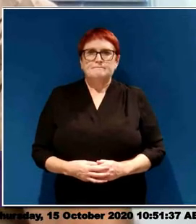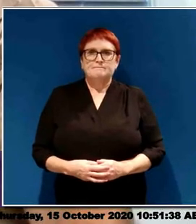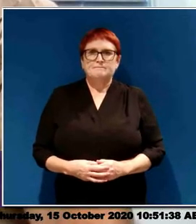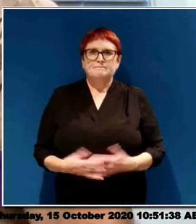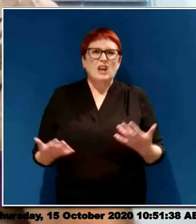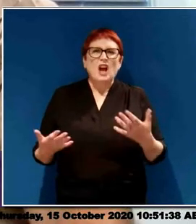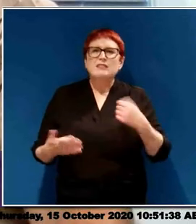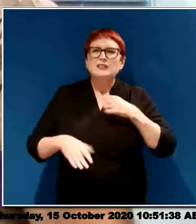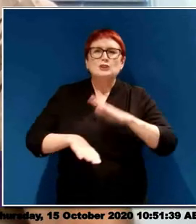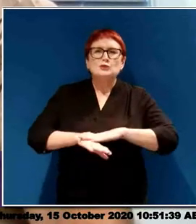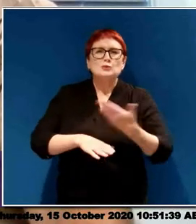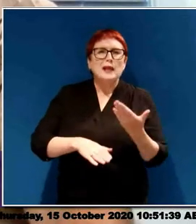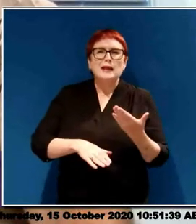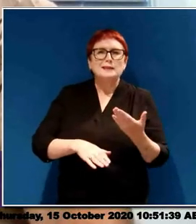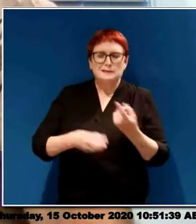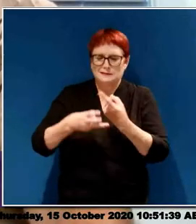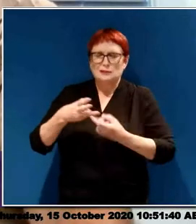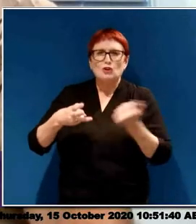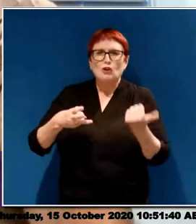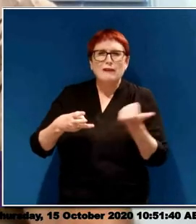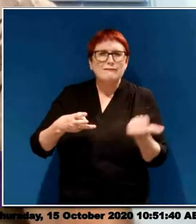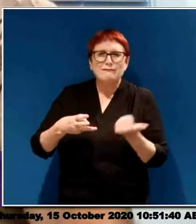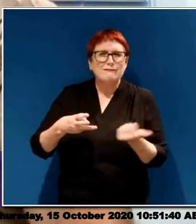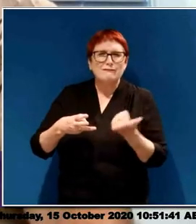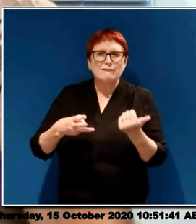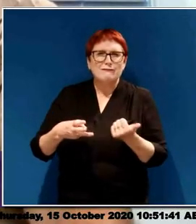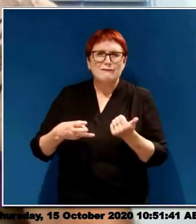The damage was done by that point.